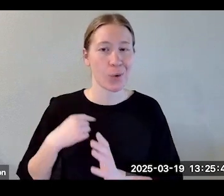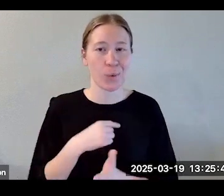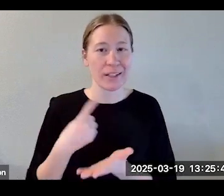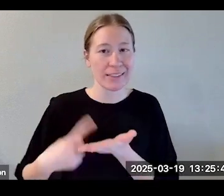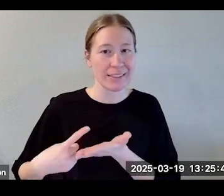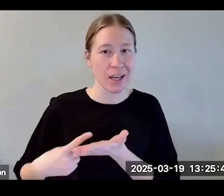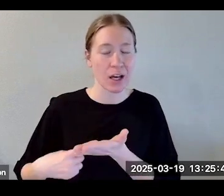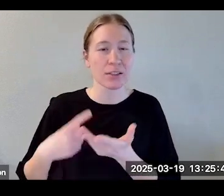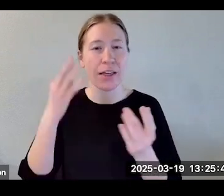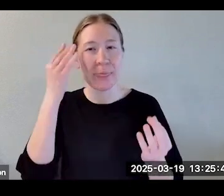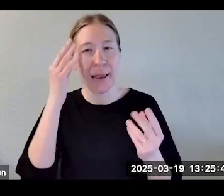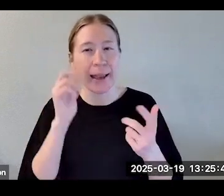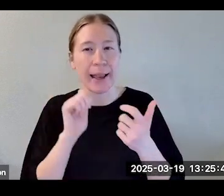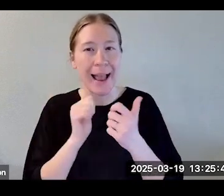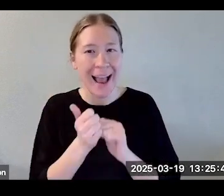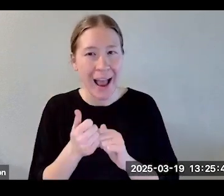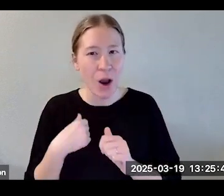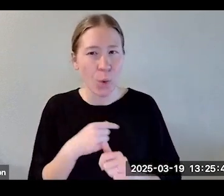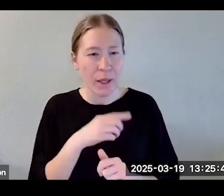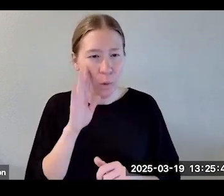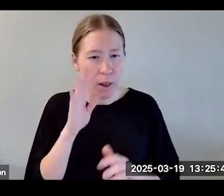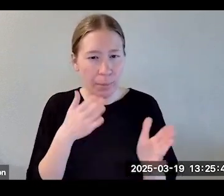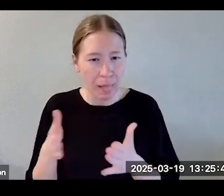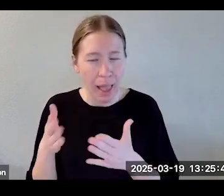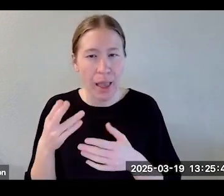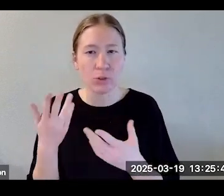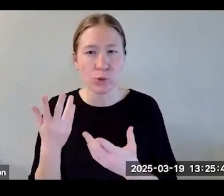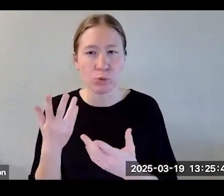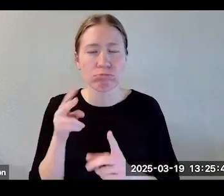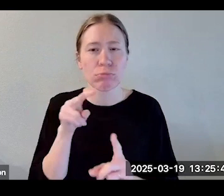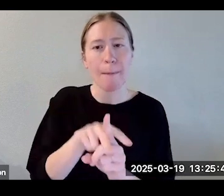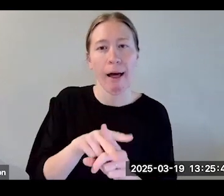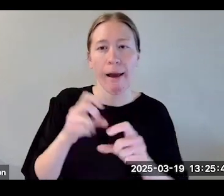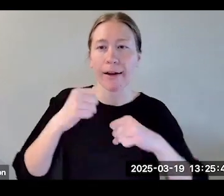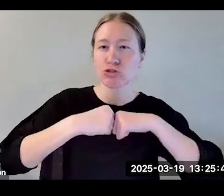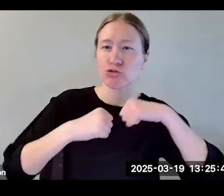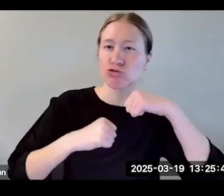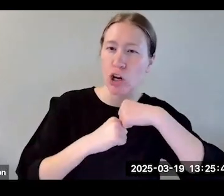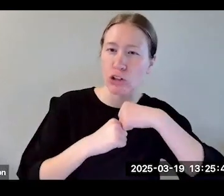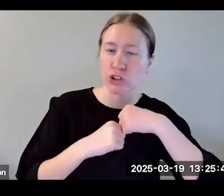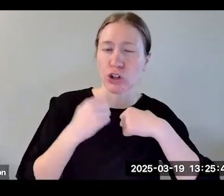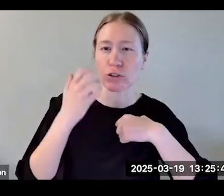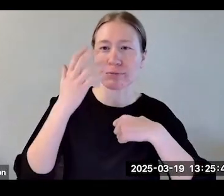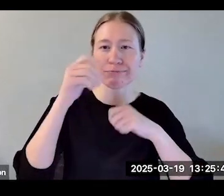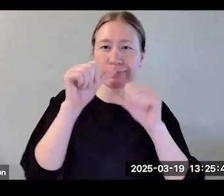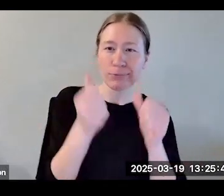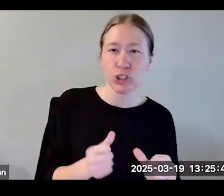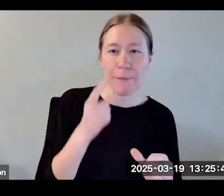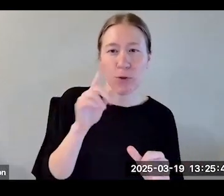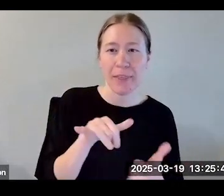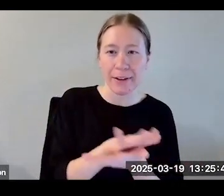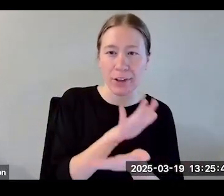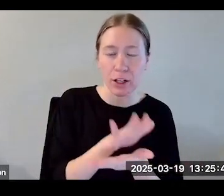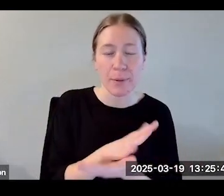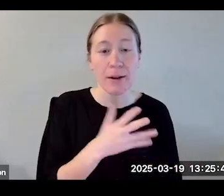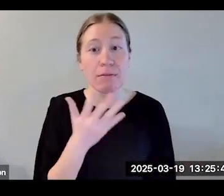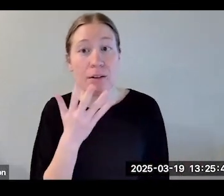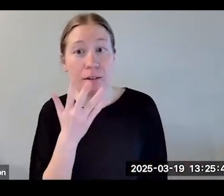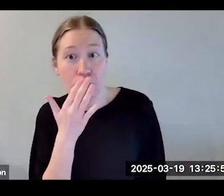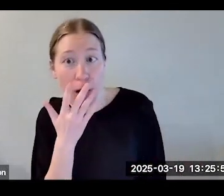how are we going to add structure to a document? How do we think about color in a document? Are we using images?